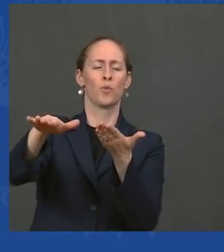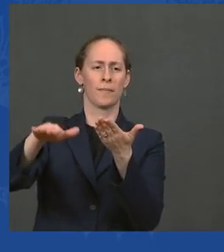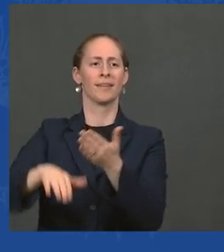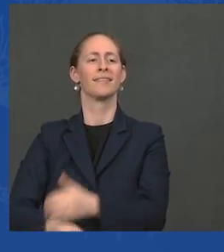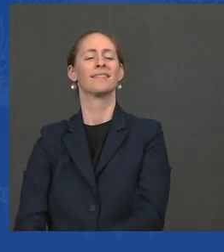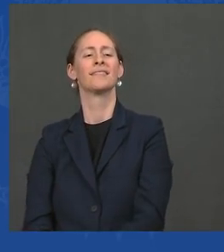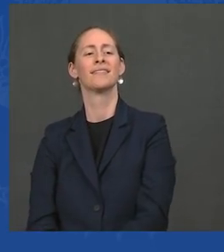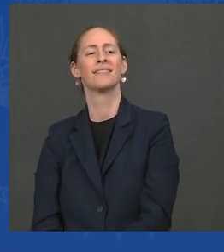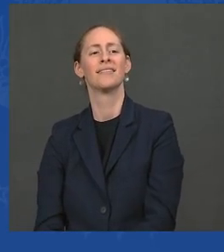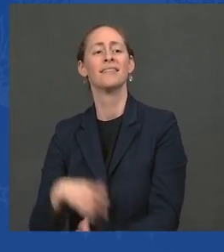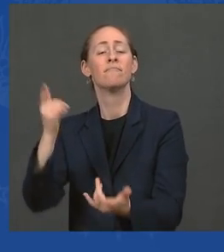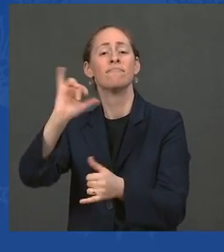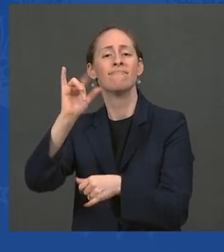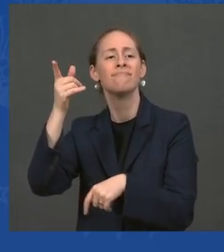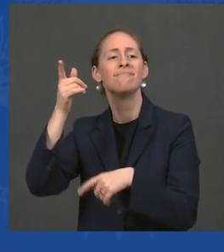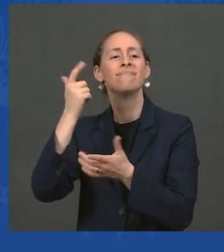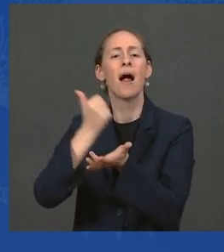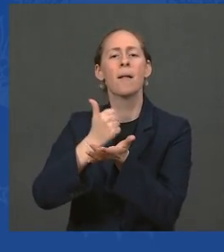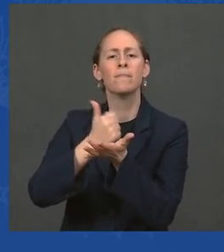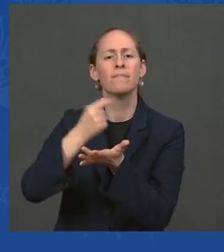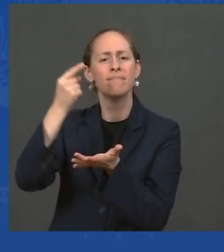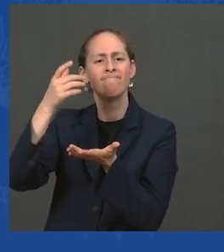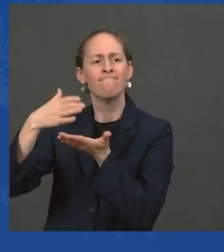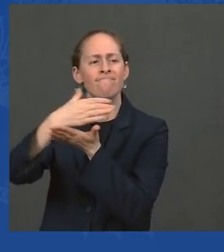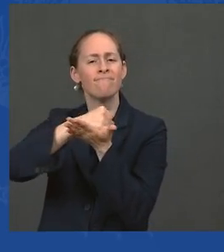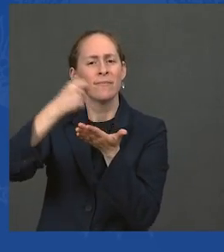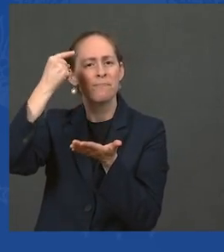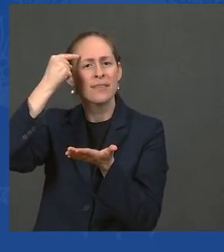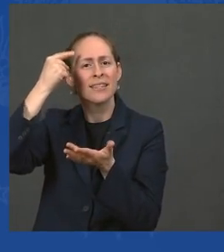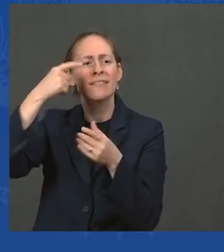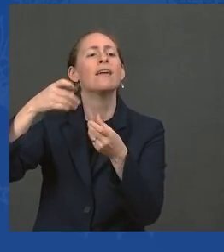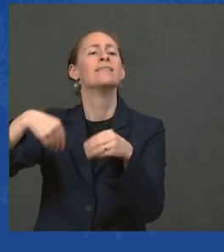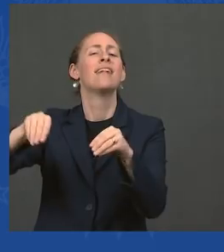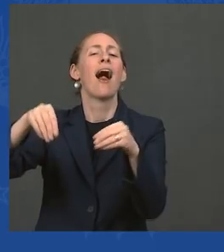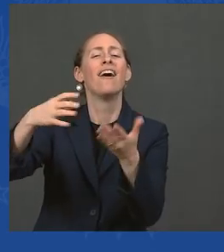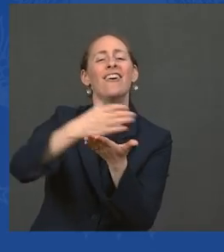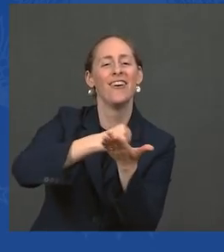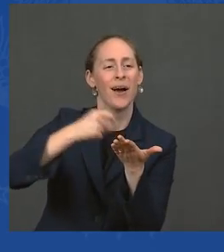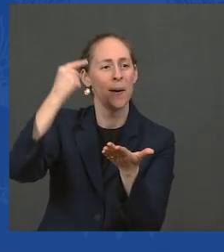and Hanks Hoagies on Woodlawn Street, watching movies at the "Roosie" on the weekend.